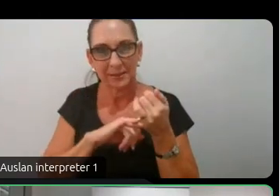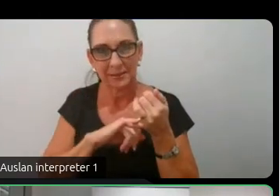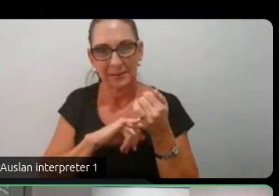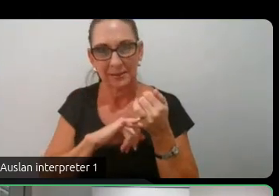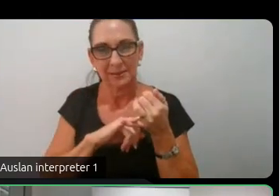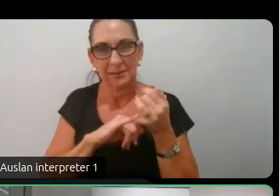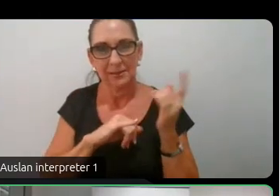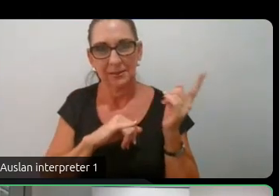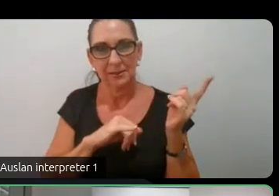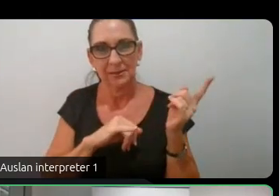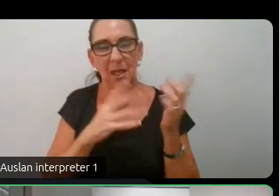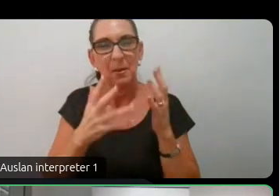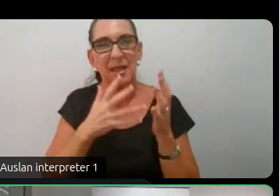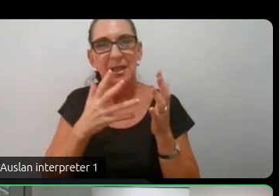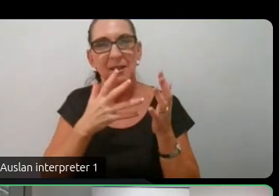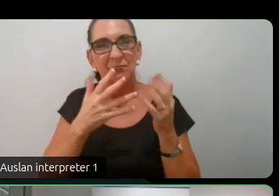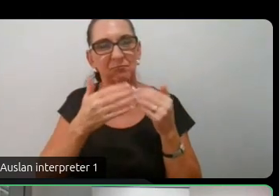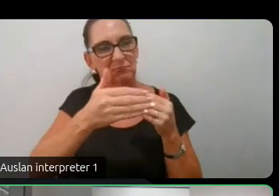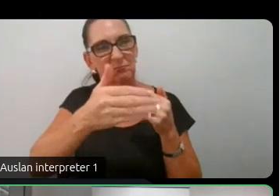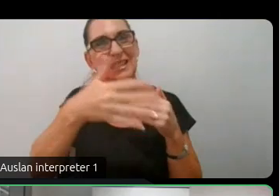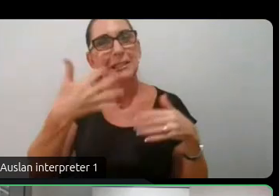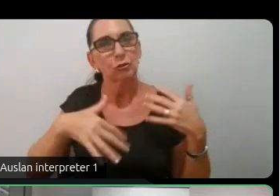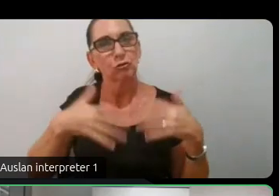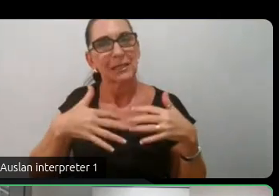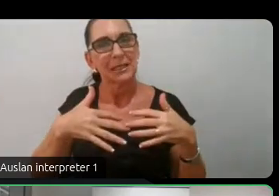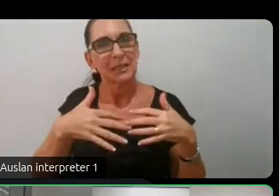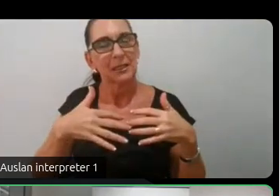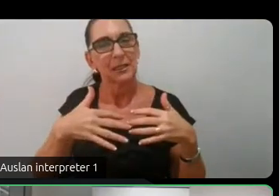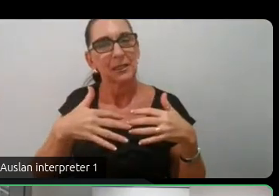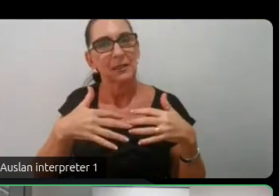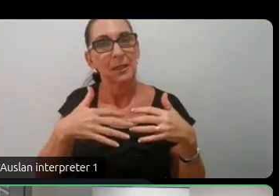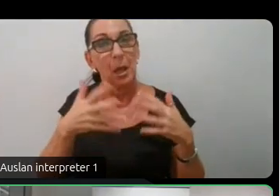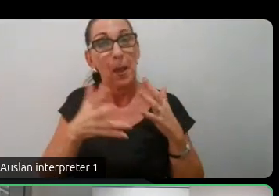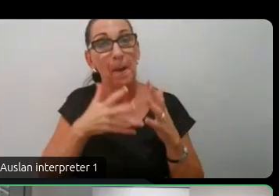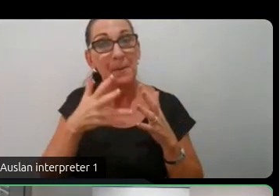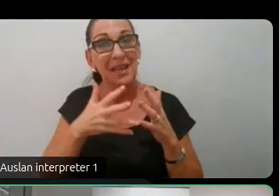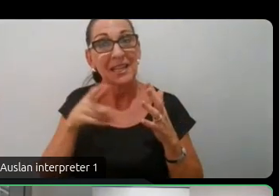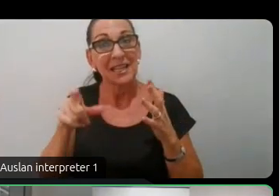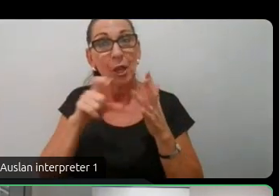uh injuries. that condition is permanent, but it's potential that the impairment they're having from